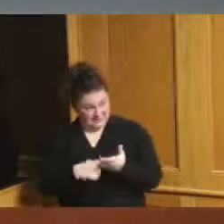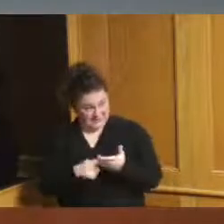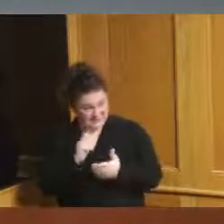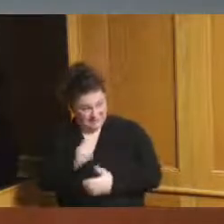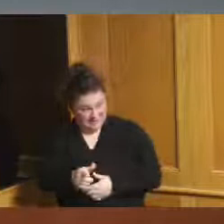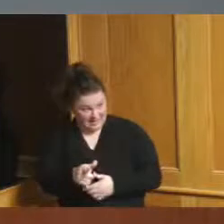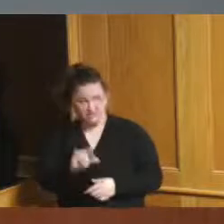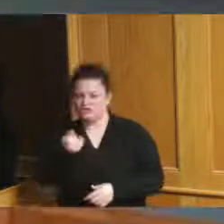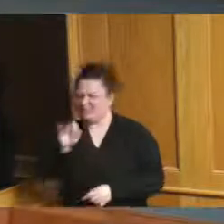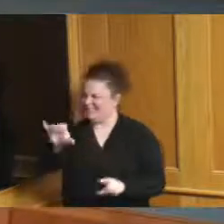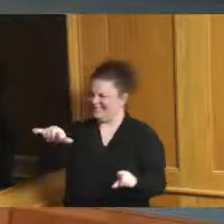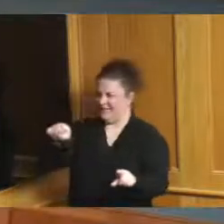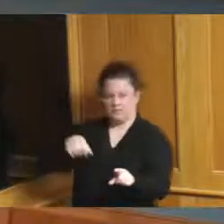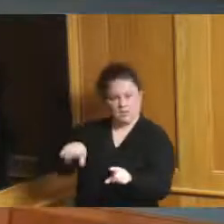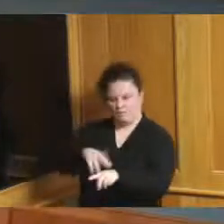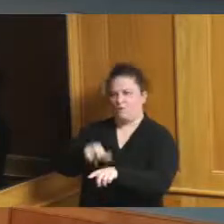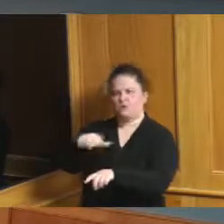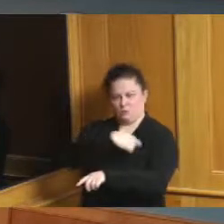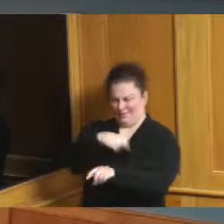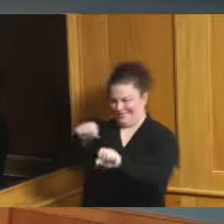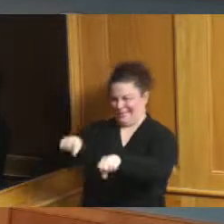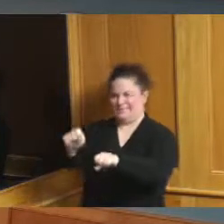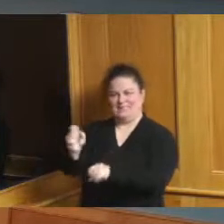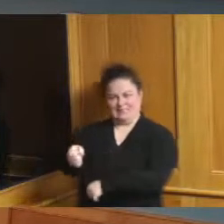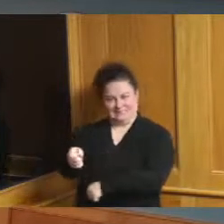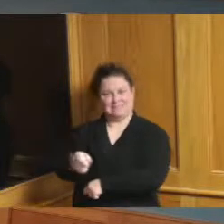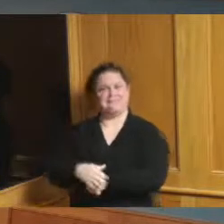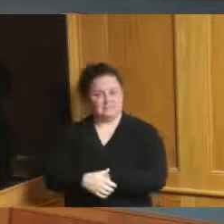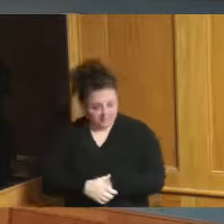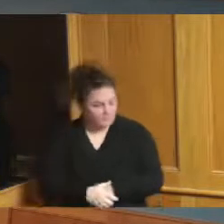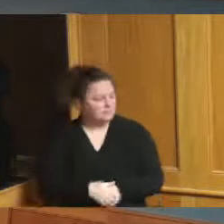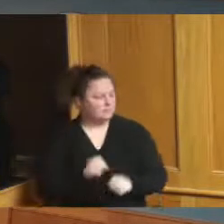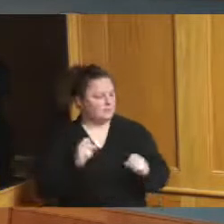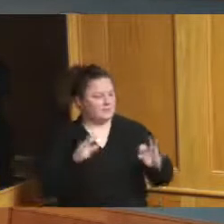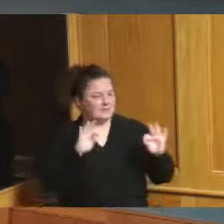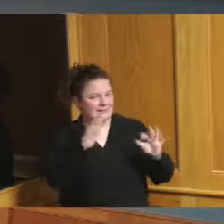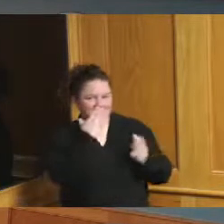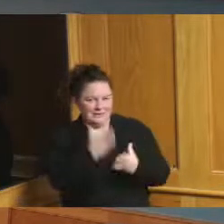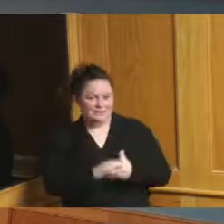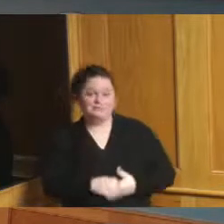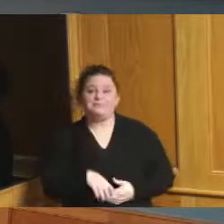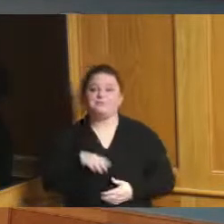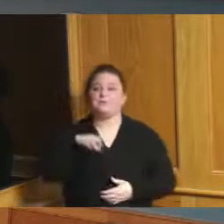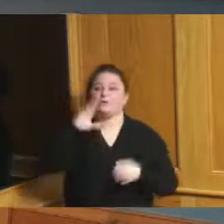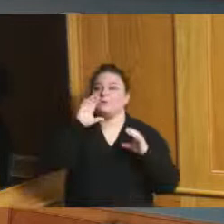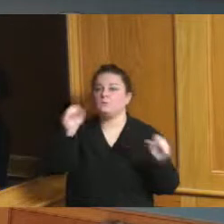okay thank you and so when we talk about the treasury rule whether or not they qualify or